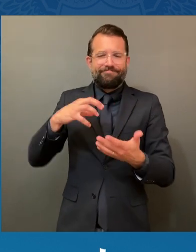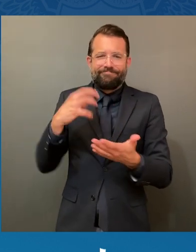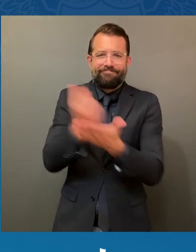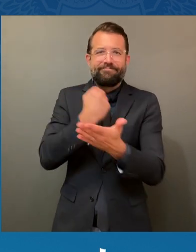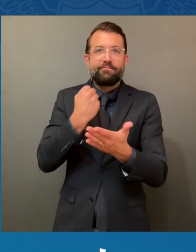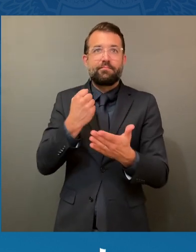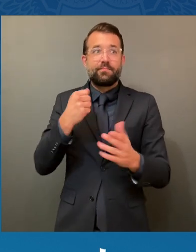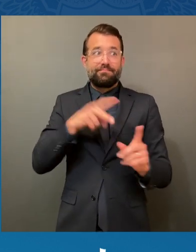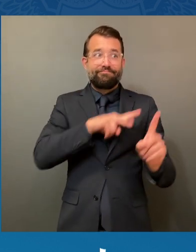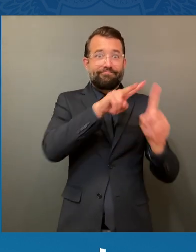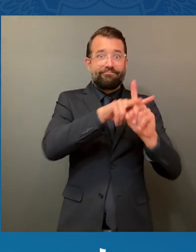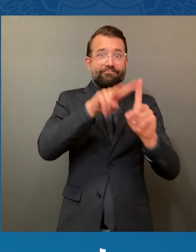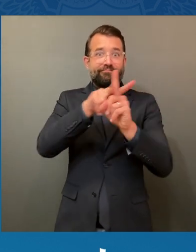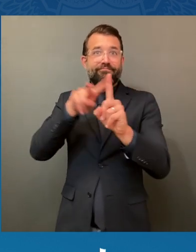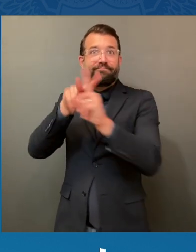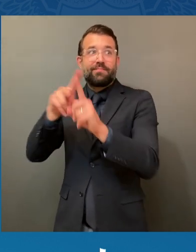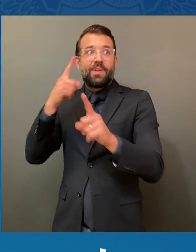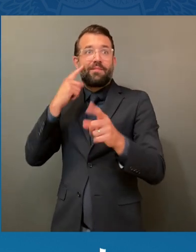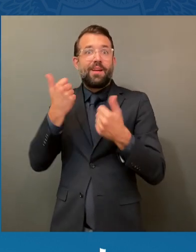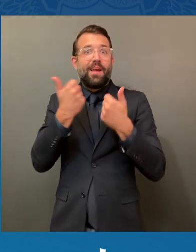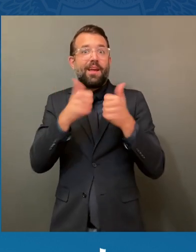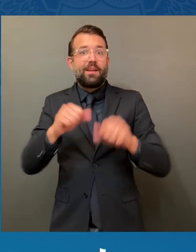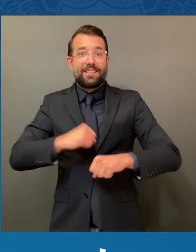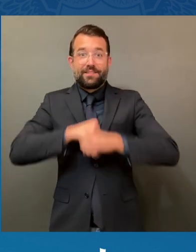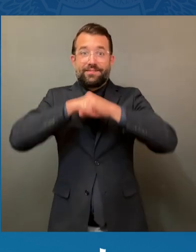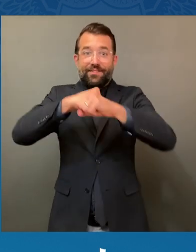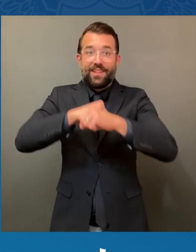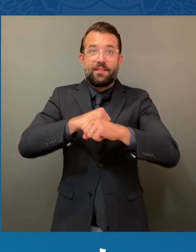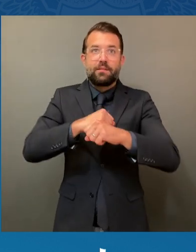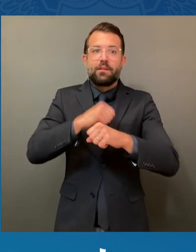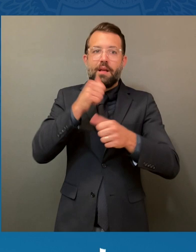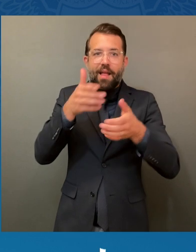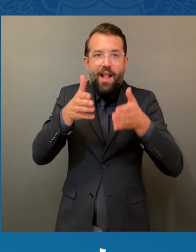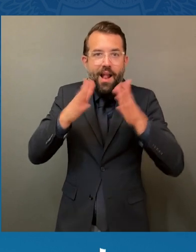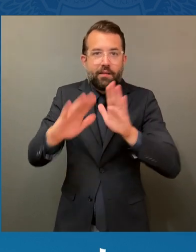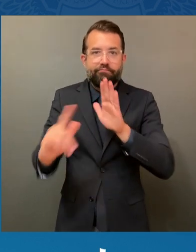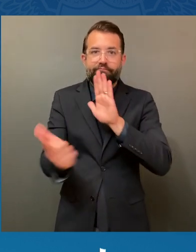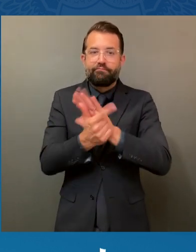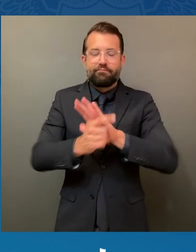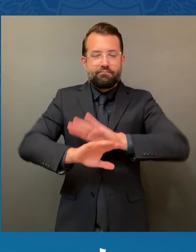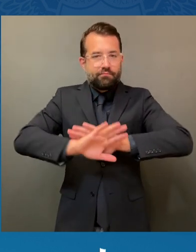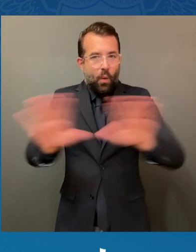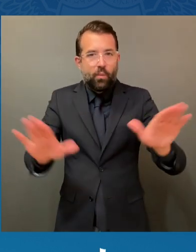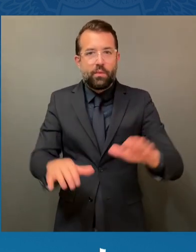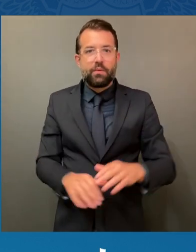Like right here in Wisconsin, where our host -- where are you, Josh? --